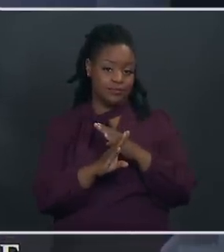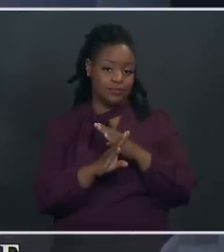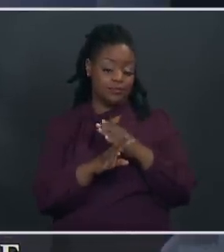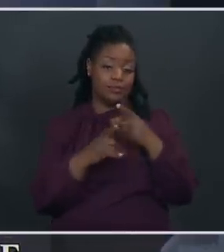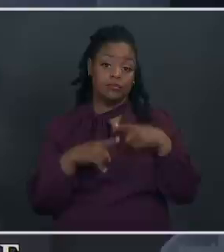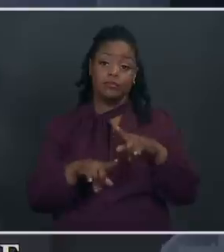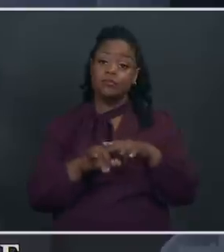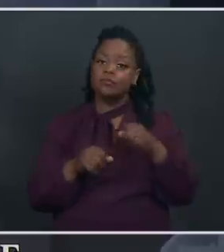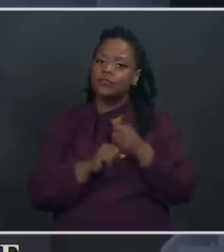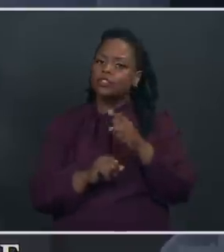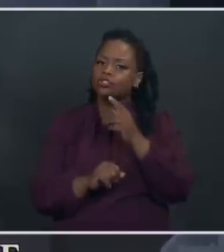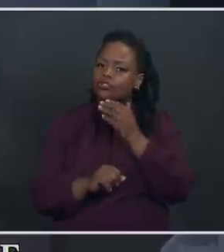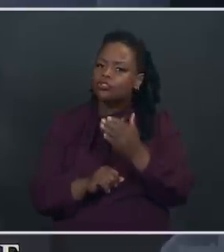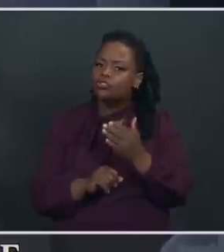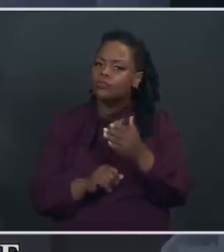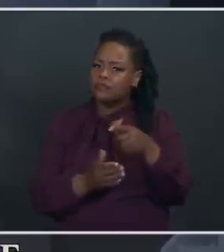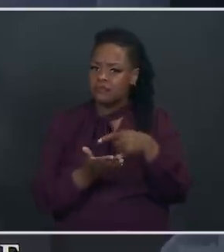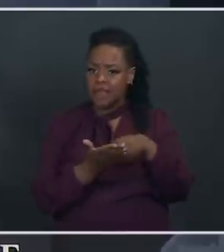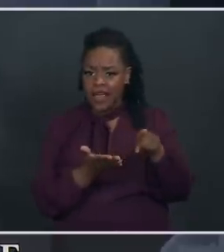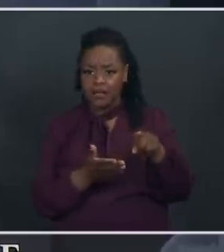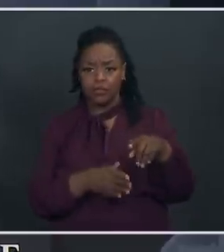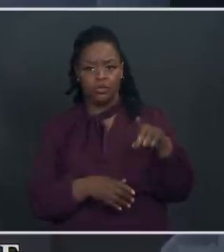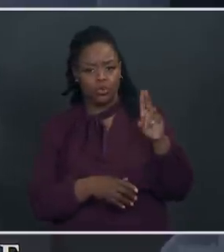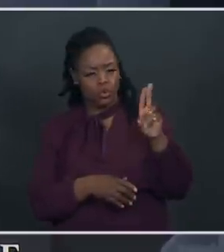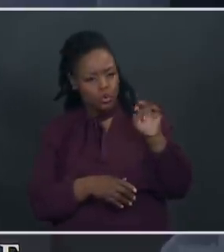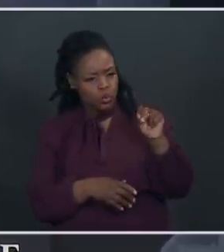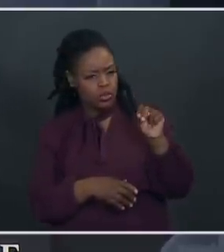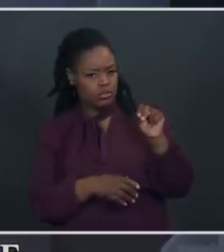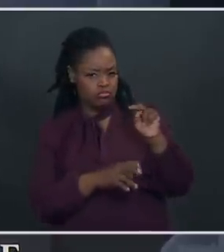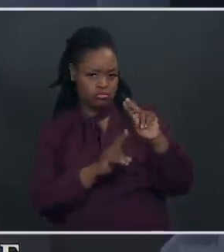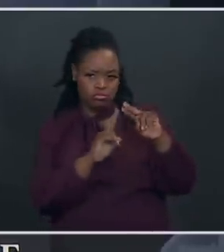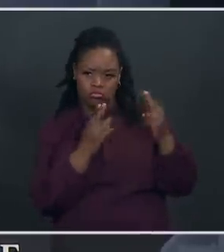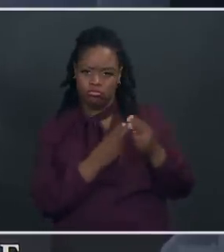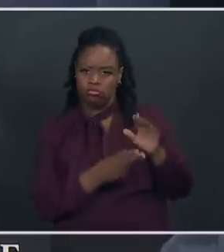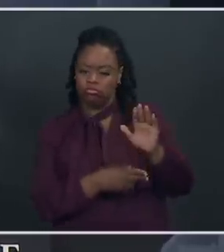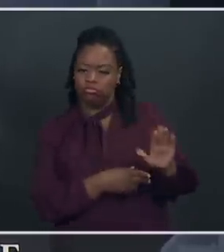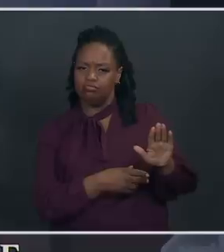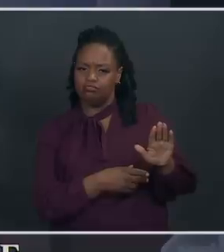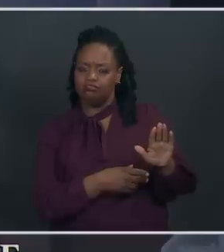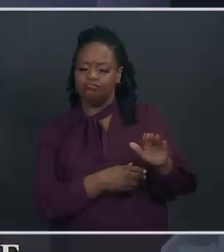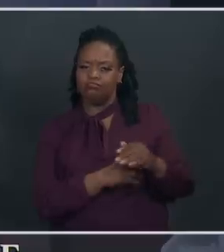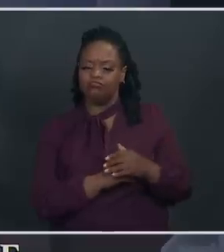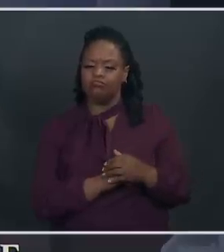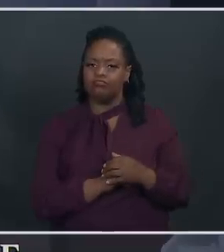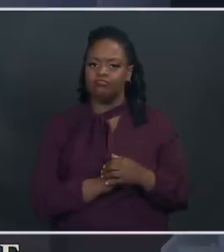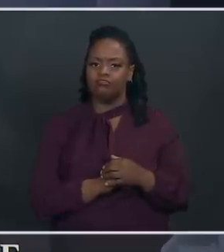and achieving environmental justice. In his campaign, he and Vice President Harris